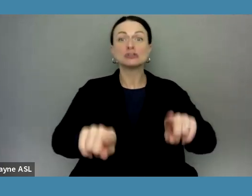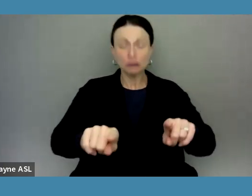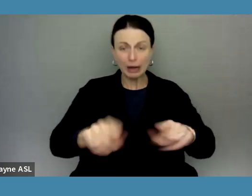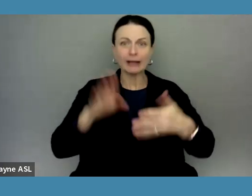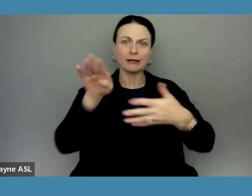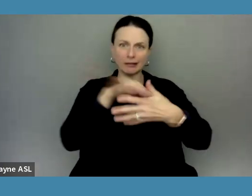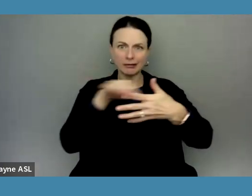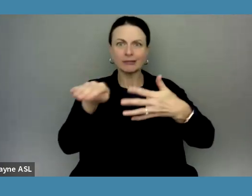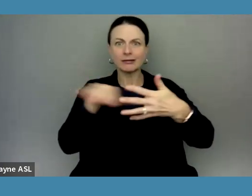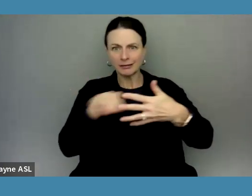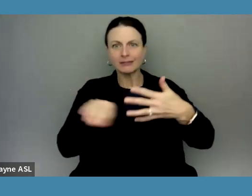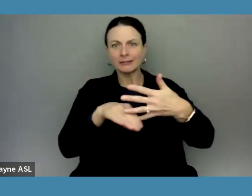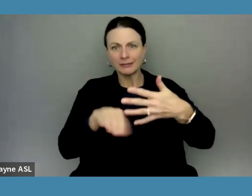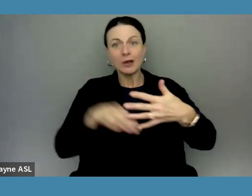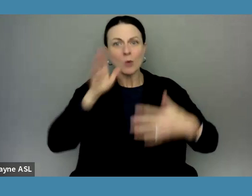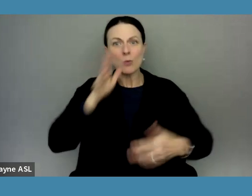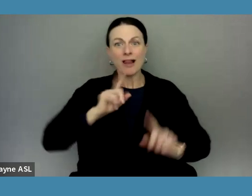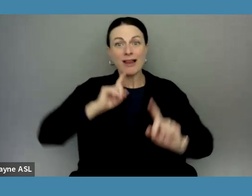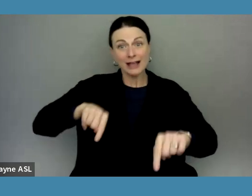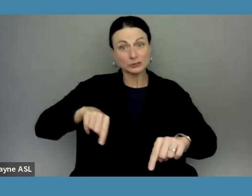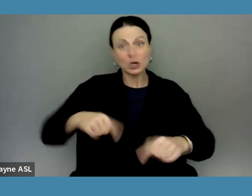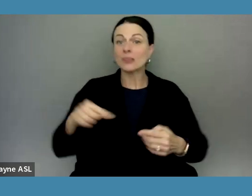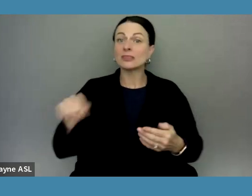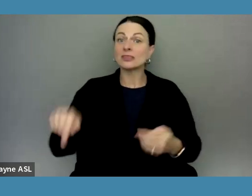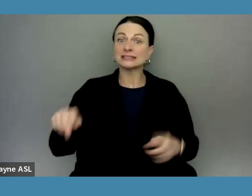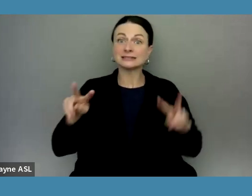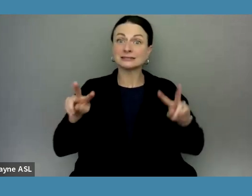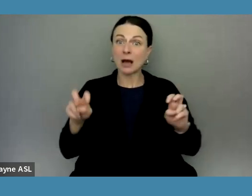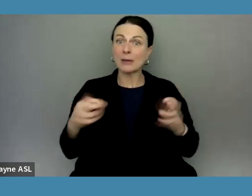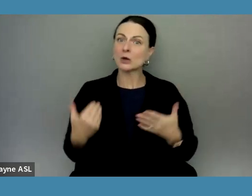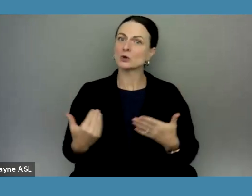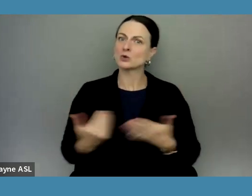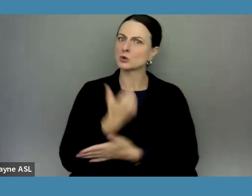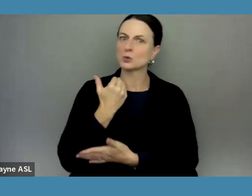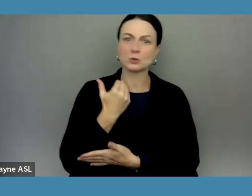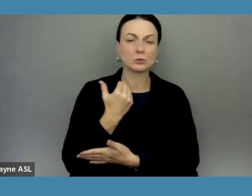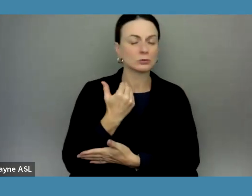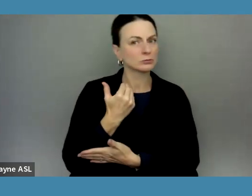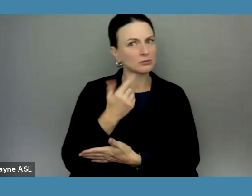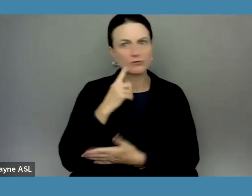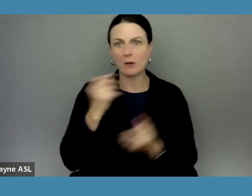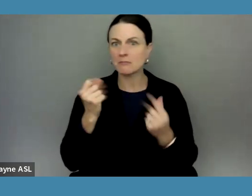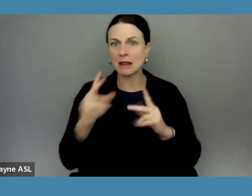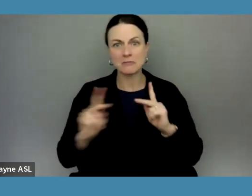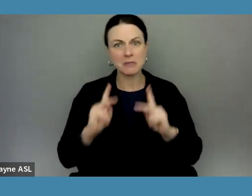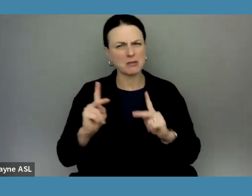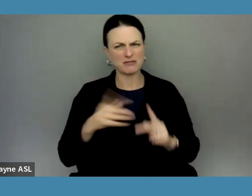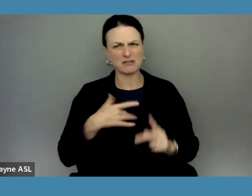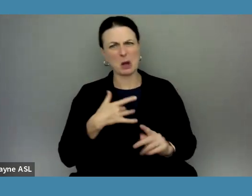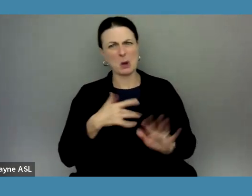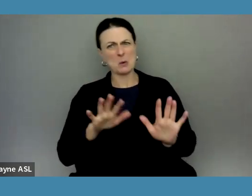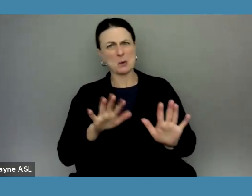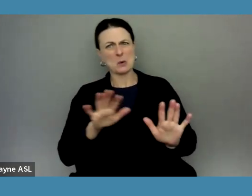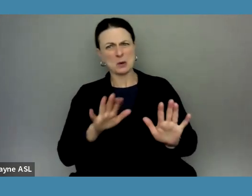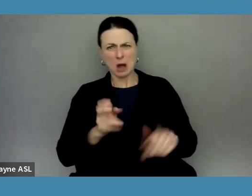You know, this is a new topic for a lot of people and can sometimes be confusing. So we wanna make sure we address any questions